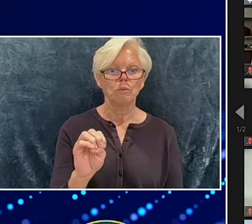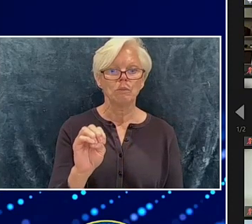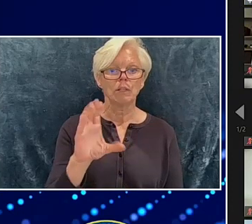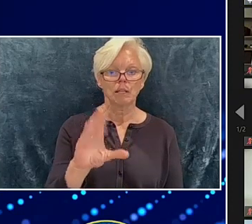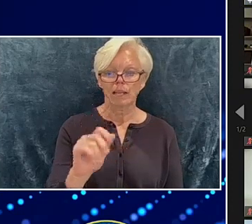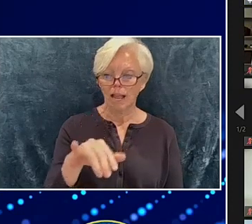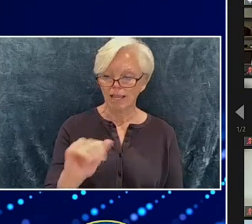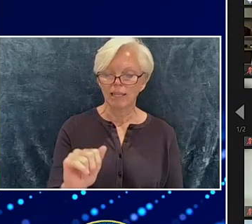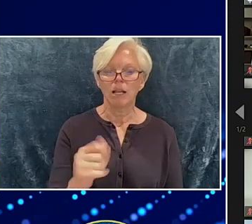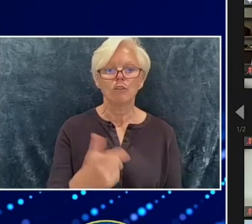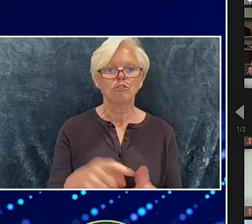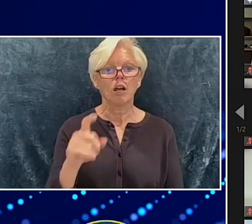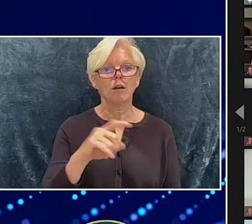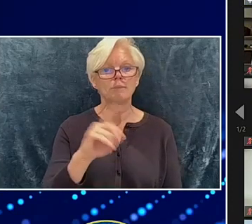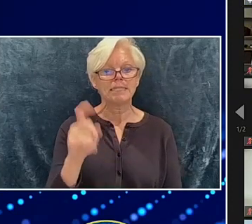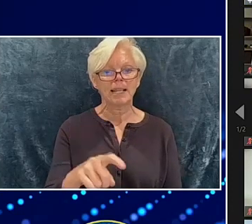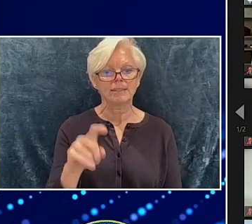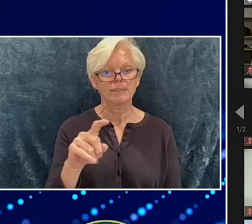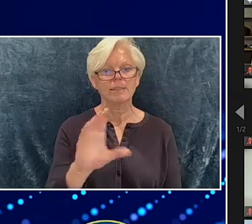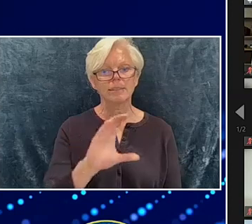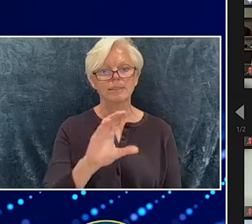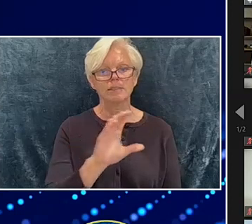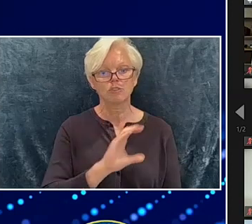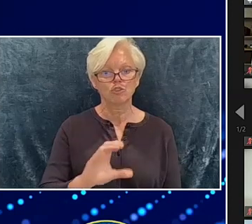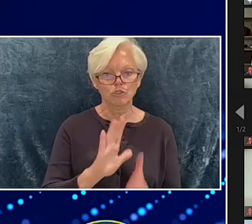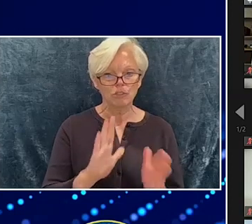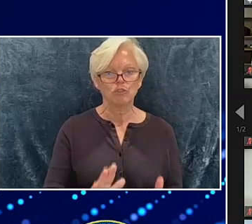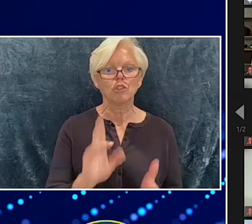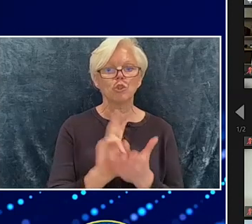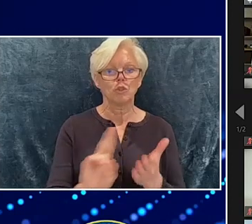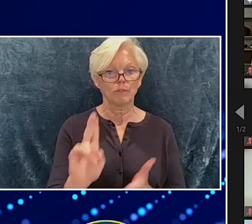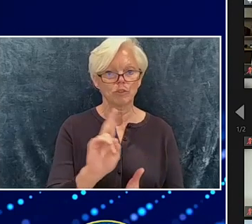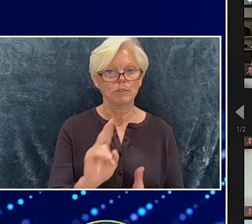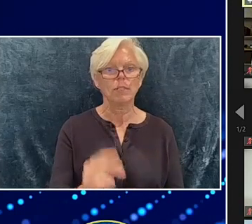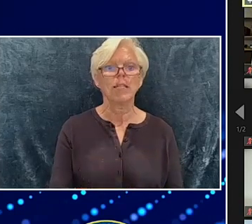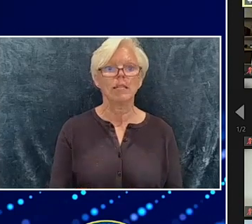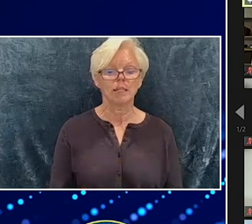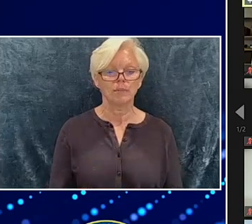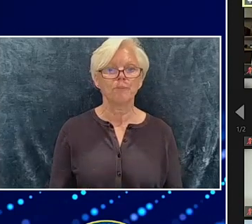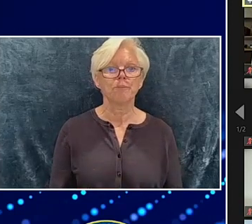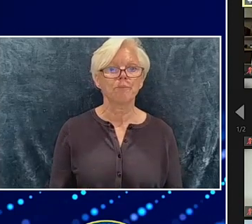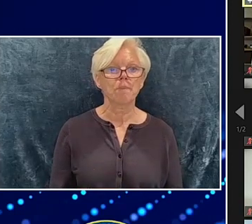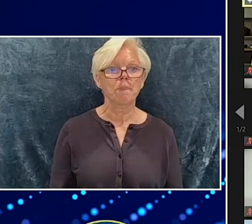Christian University. And Jude is in the room. Good afternoon, Jude, can you hear me?